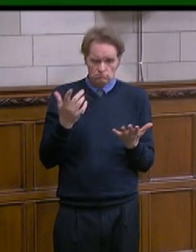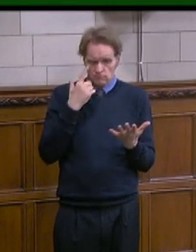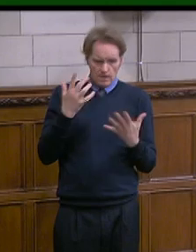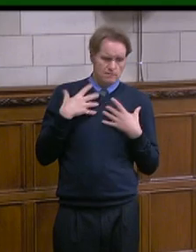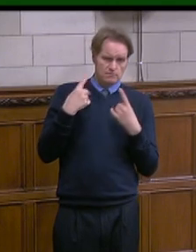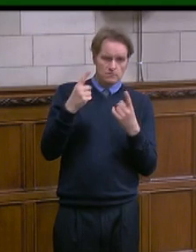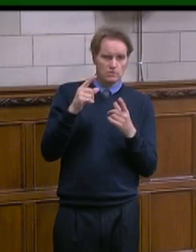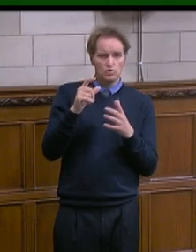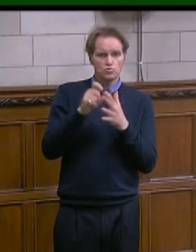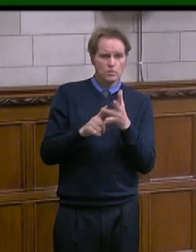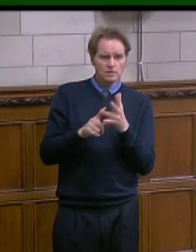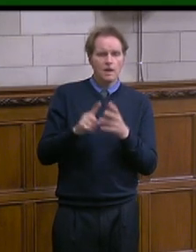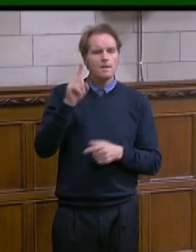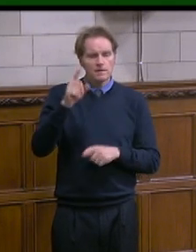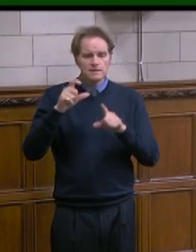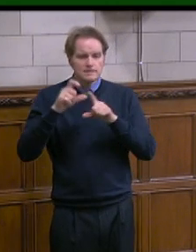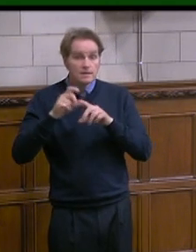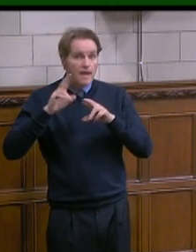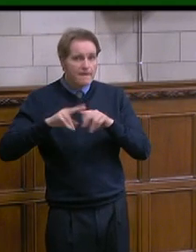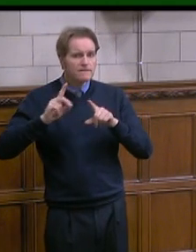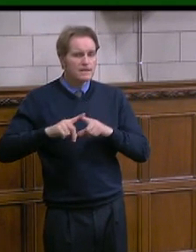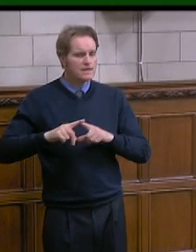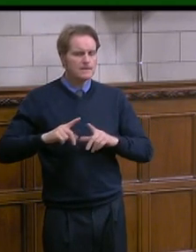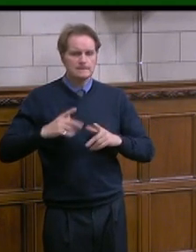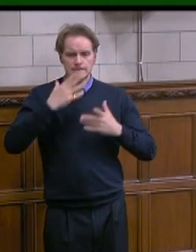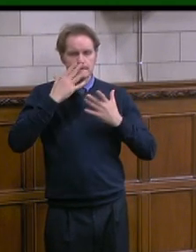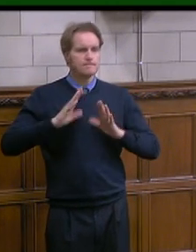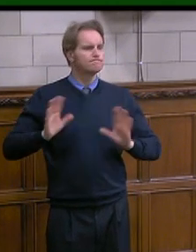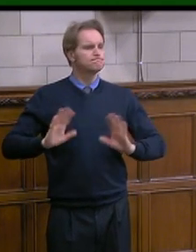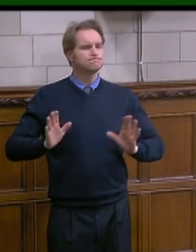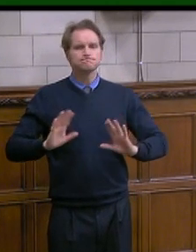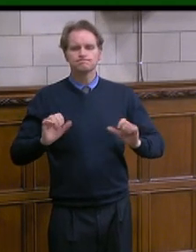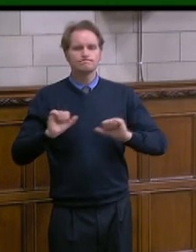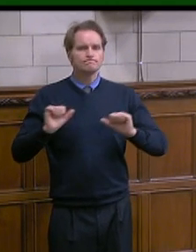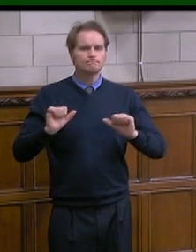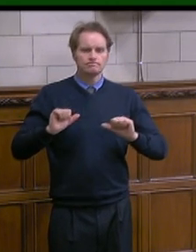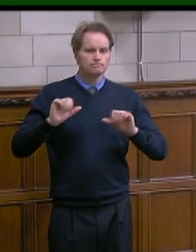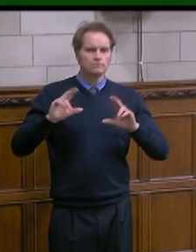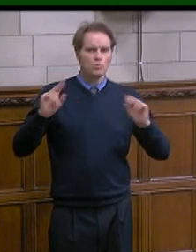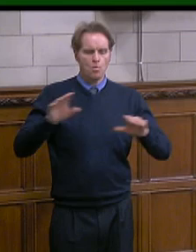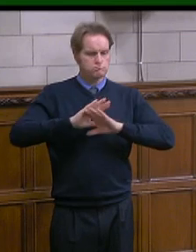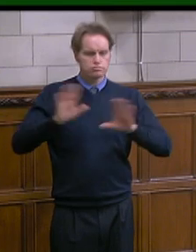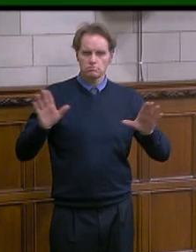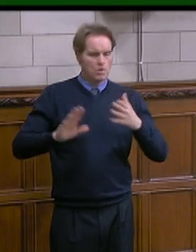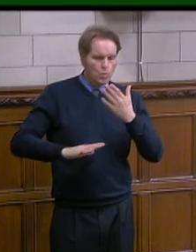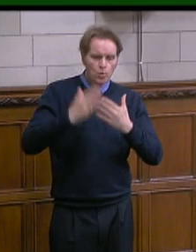appears to be refusing to give the go-ahead due to a blanket policy on no new GCSEs.